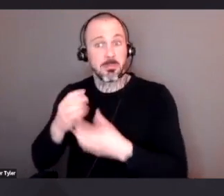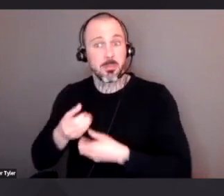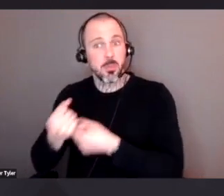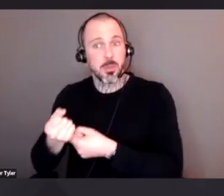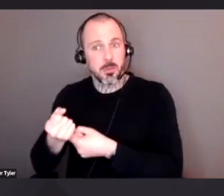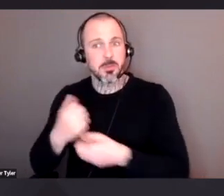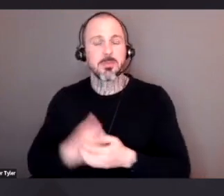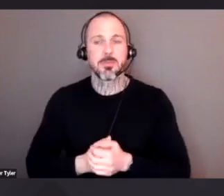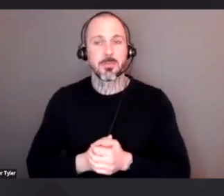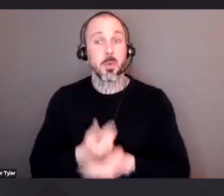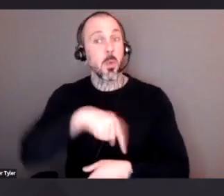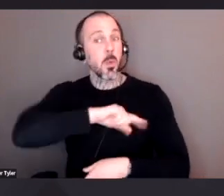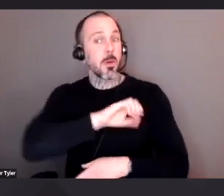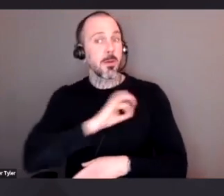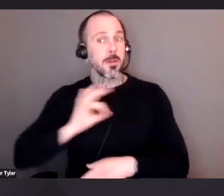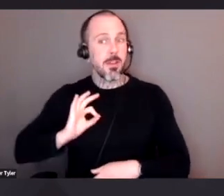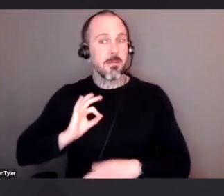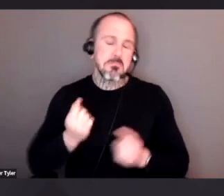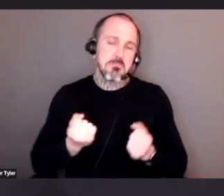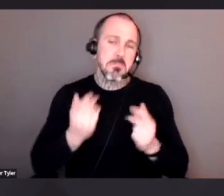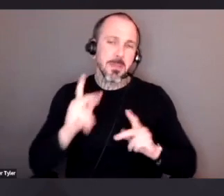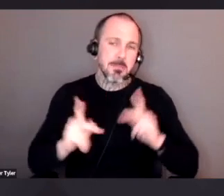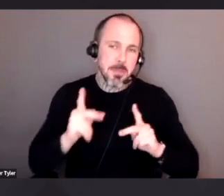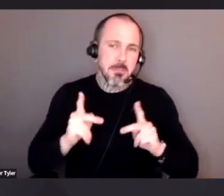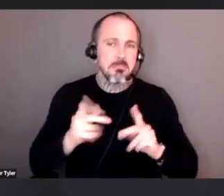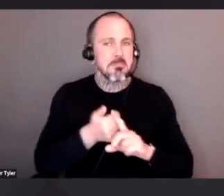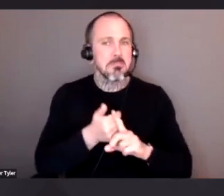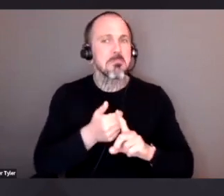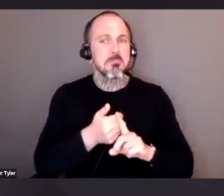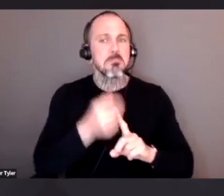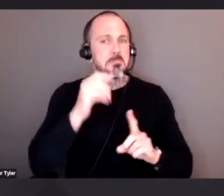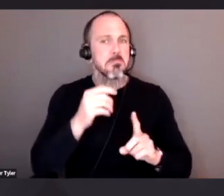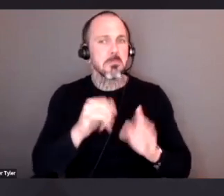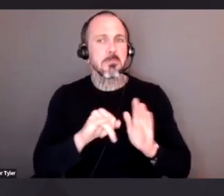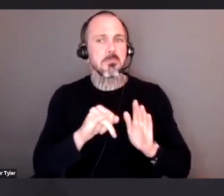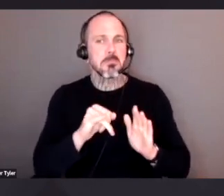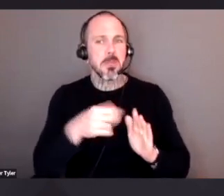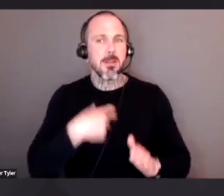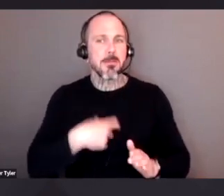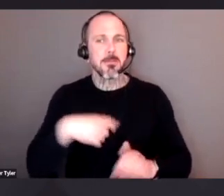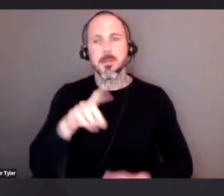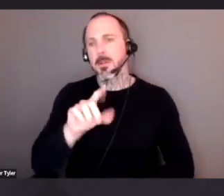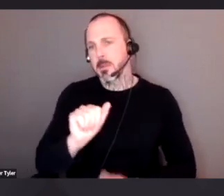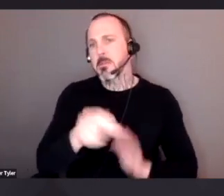Some are new hires, we've got some with four to six years experience, and some with even over 10 years.